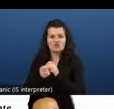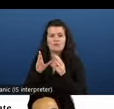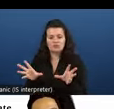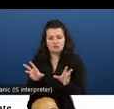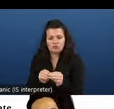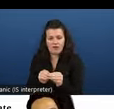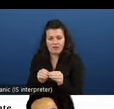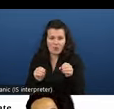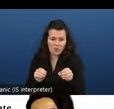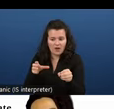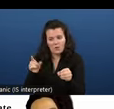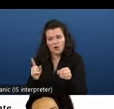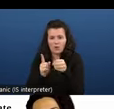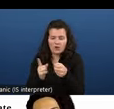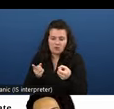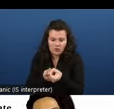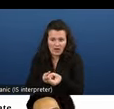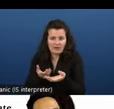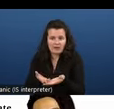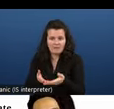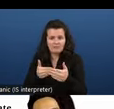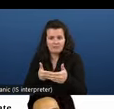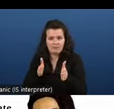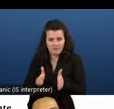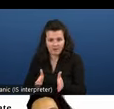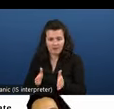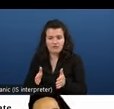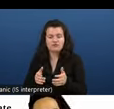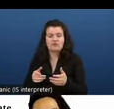15:26:12 And really I think towards the end of this video and, and I'll make sure we try